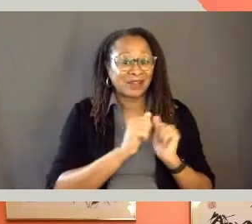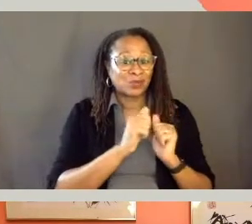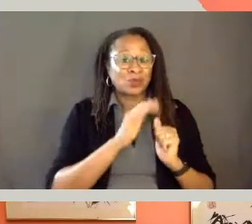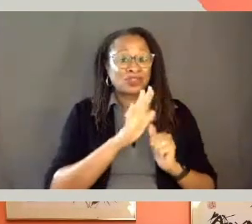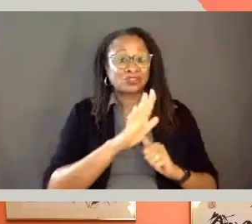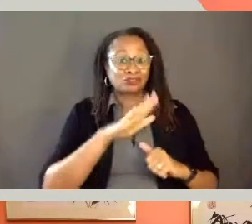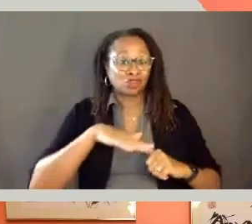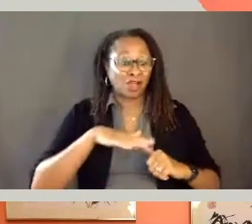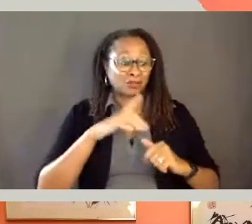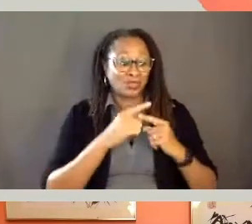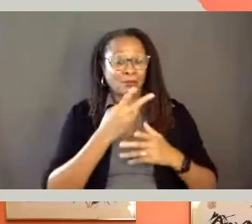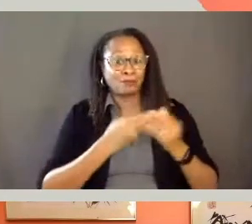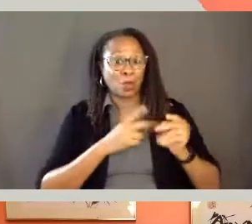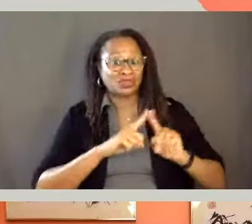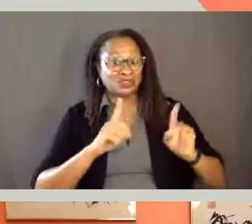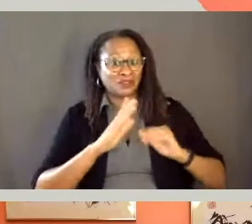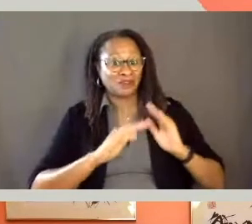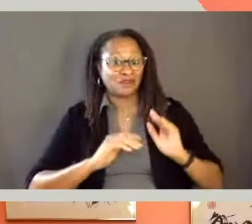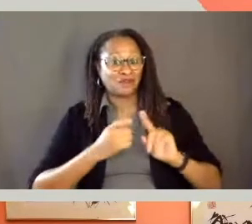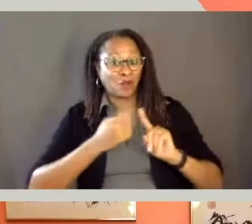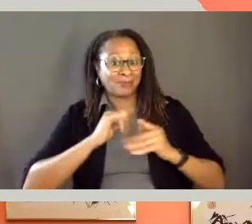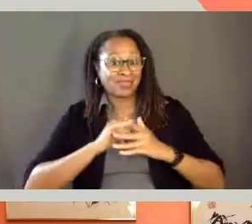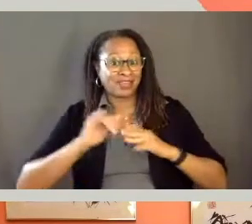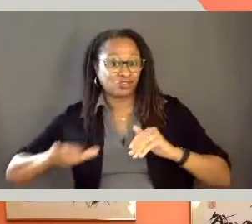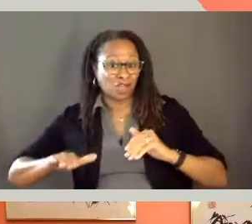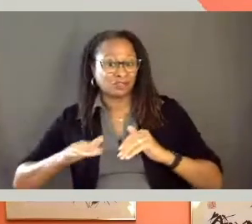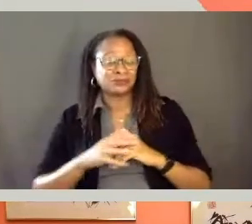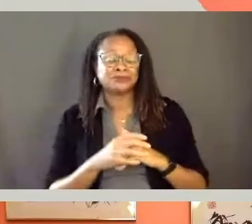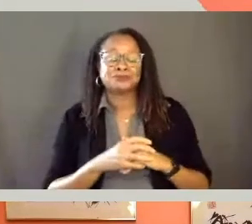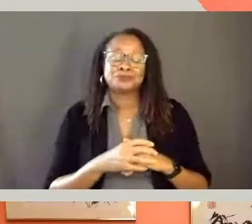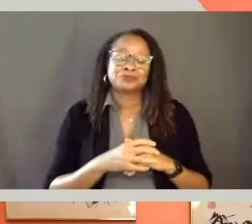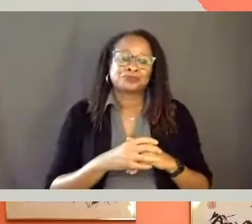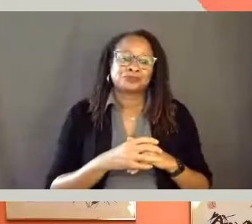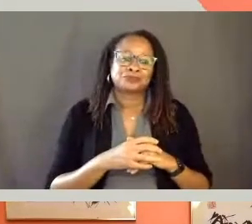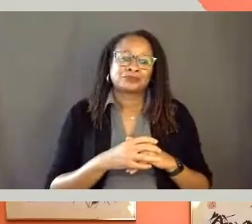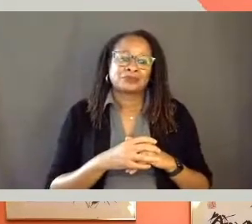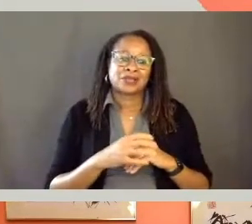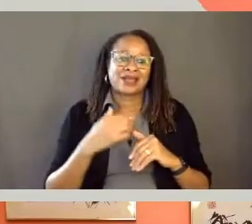And, you know, I came to the project